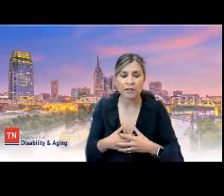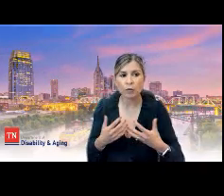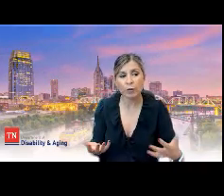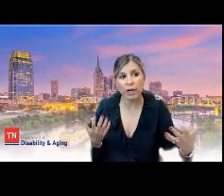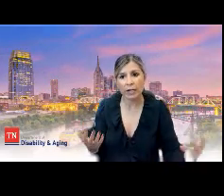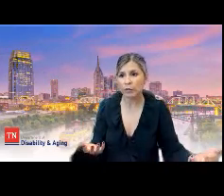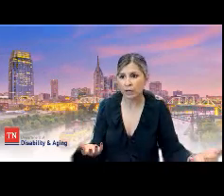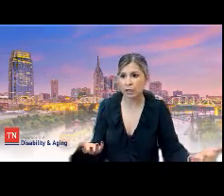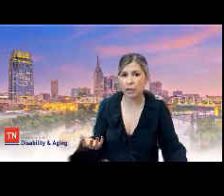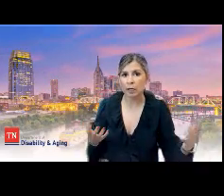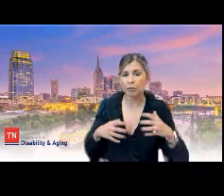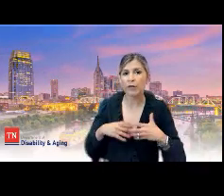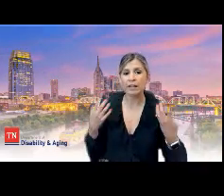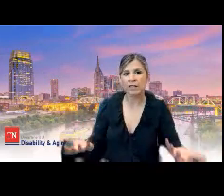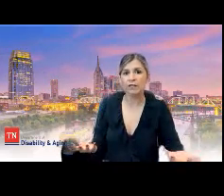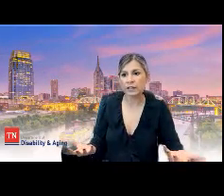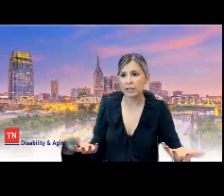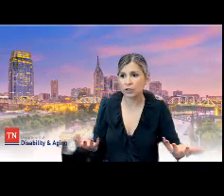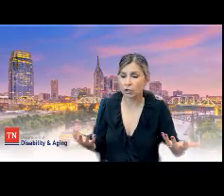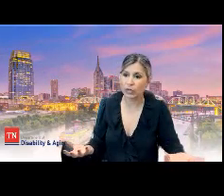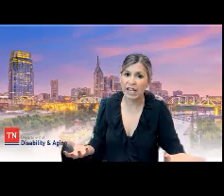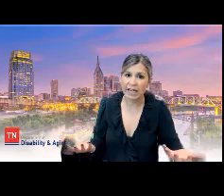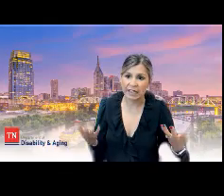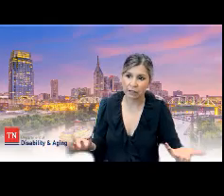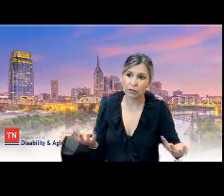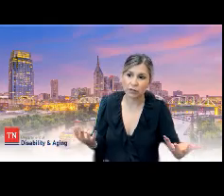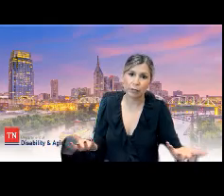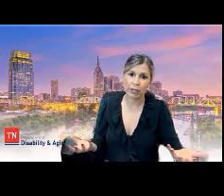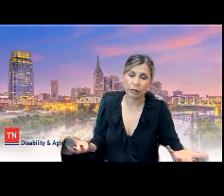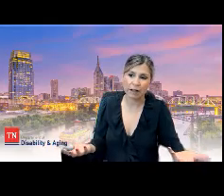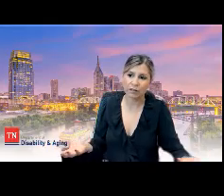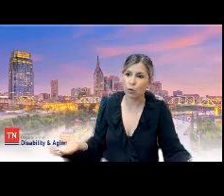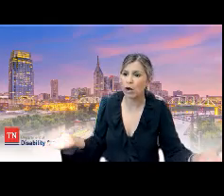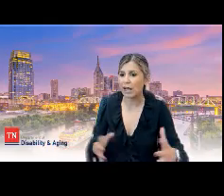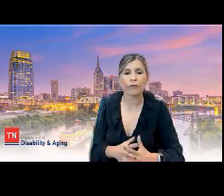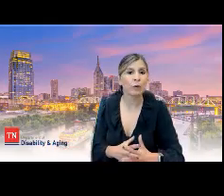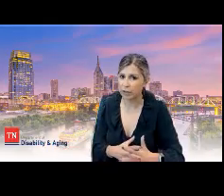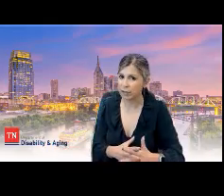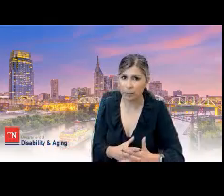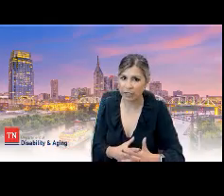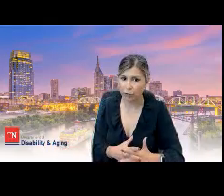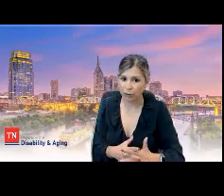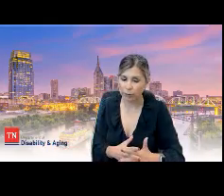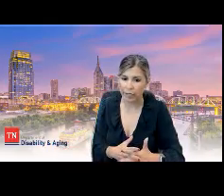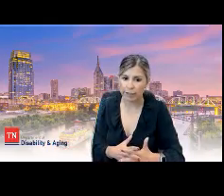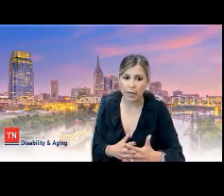And so we were able to provide this funding to create inclusive playgrounds where everyone could come together and play.